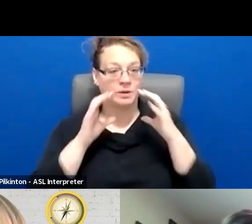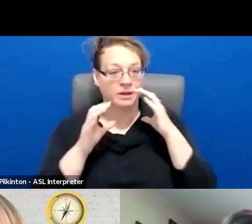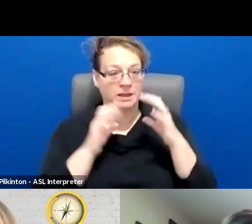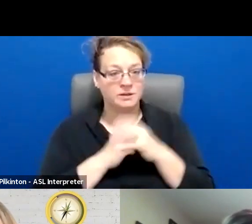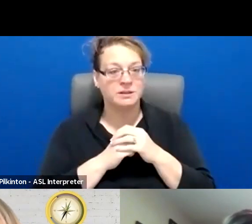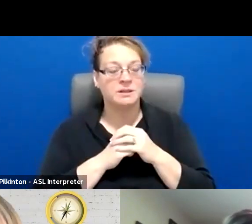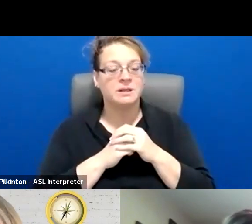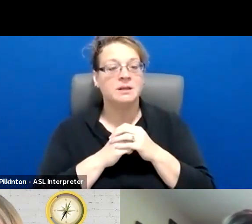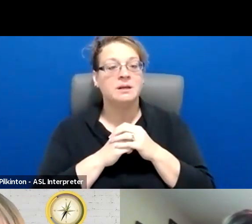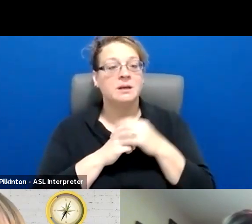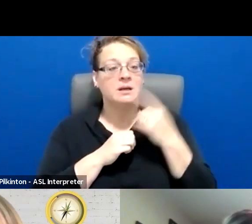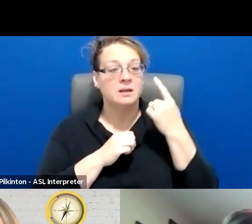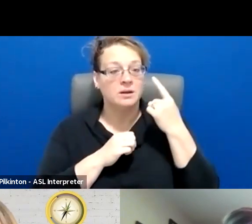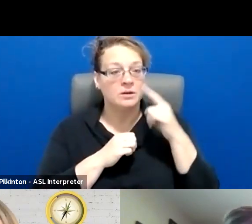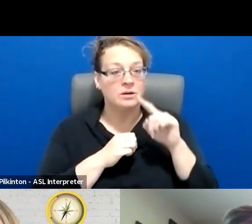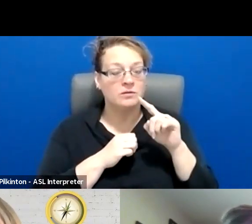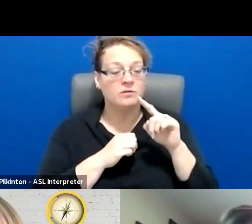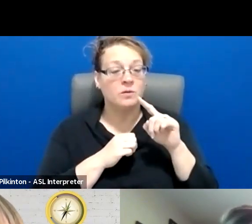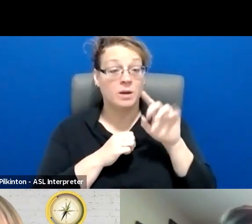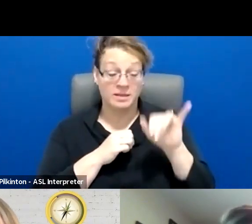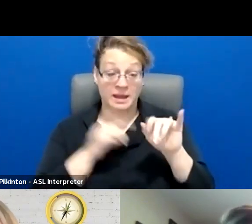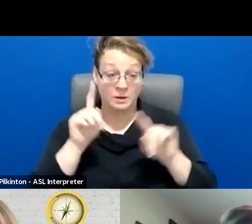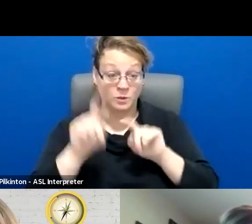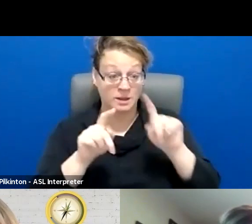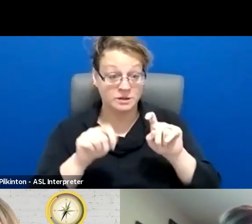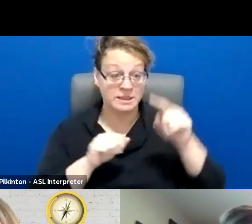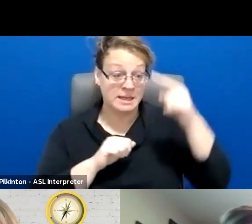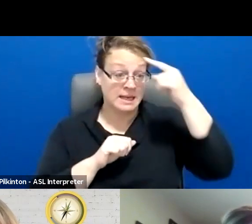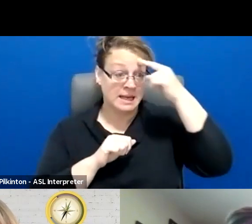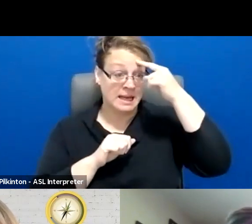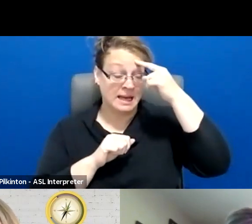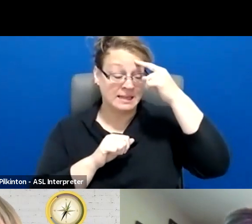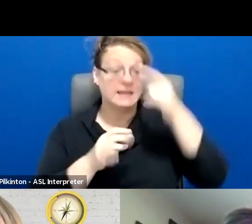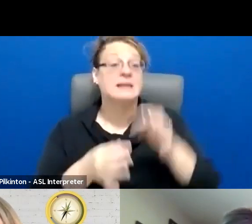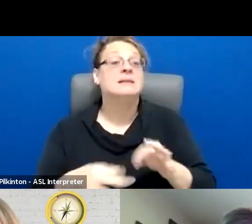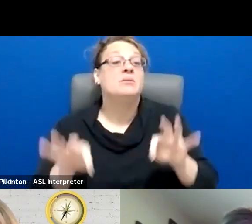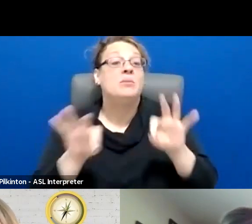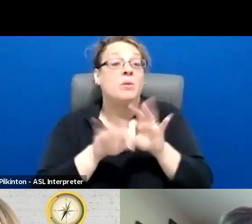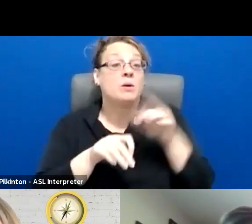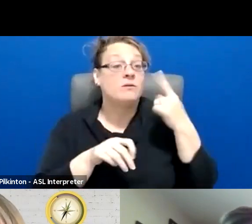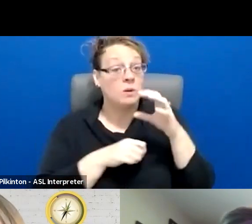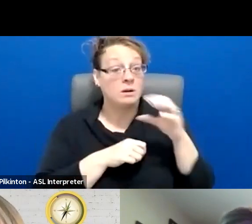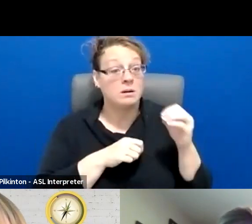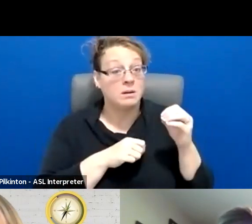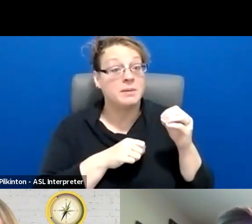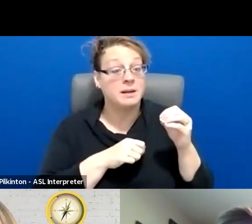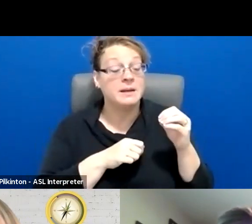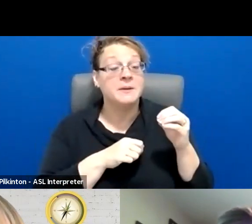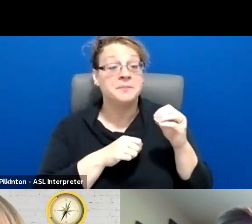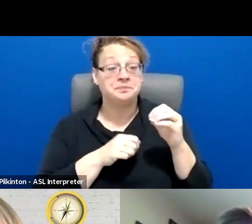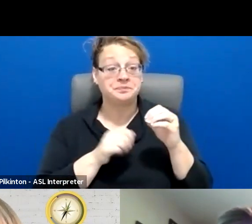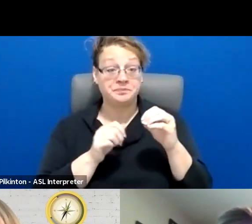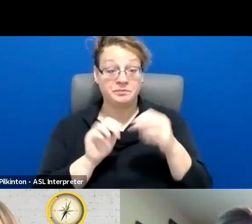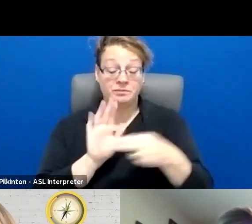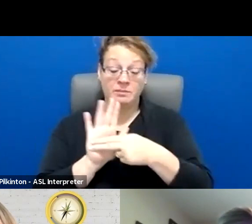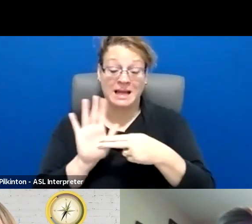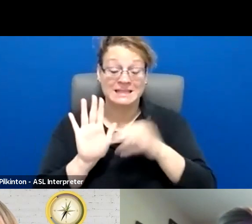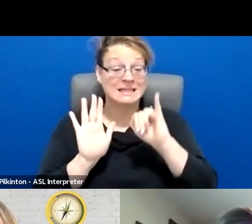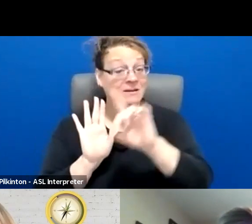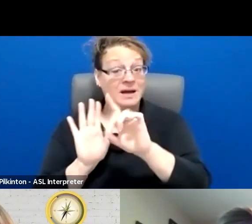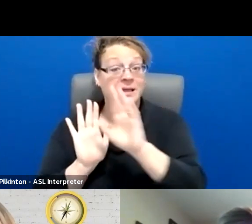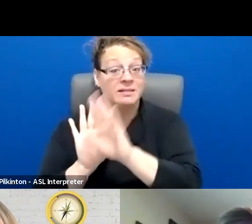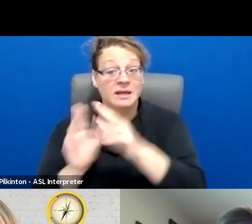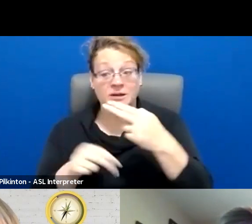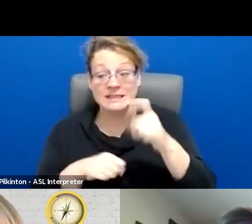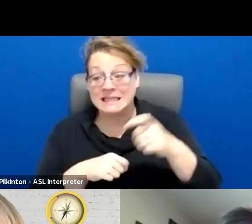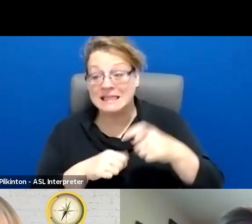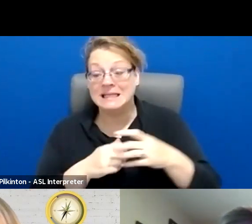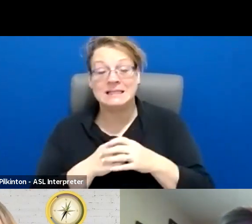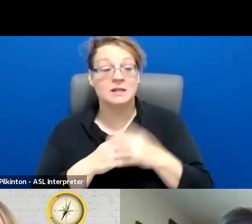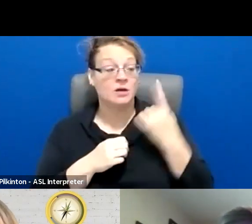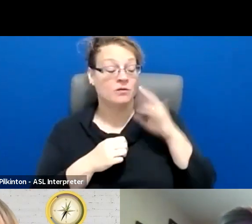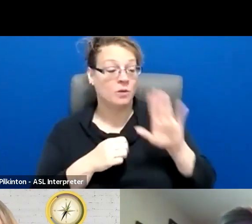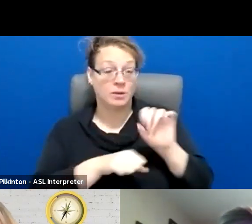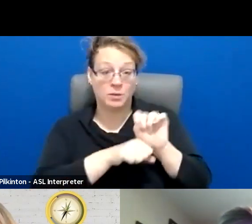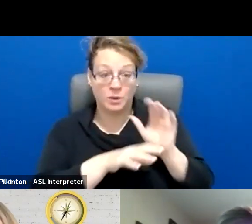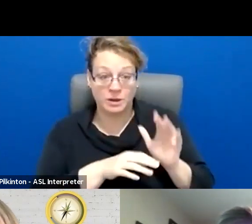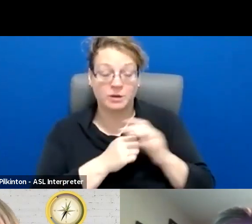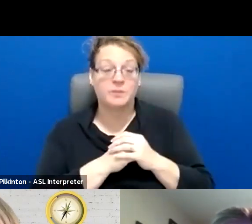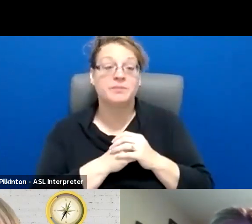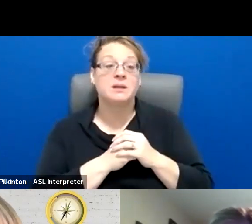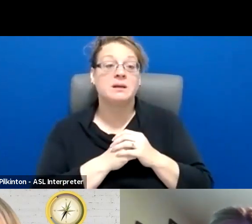I use a wheelchair and I am wearing a headset for communication.